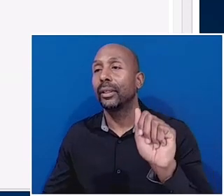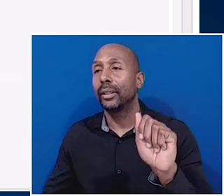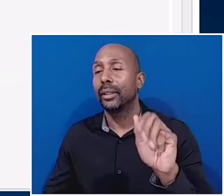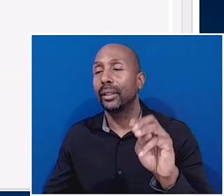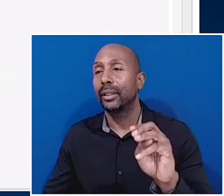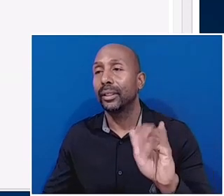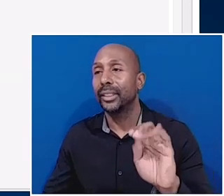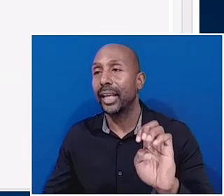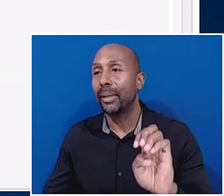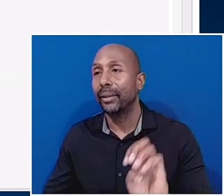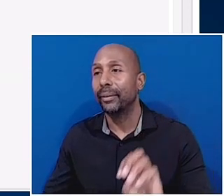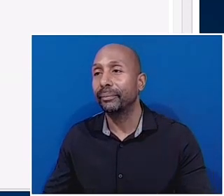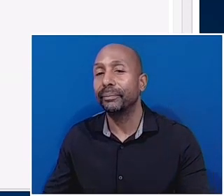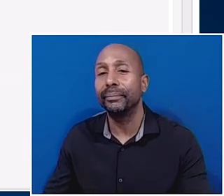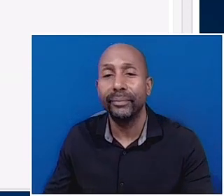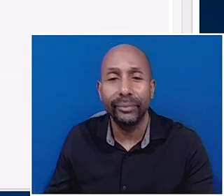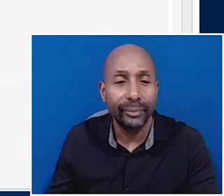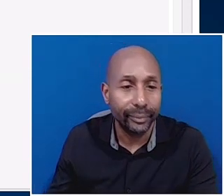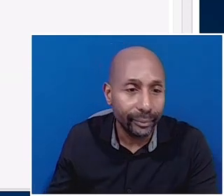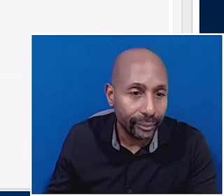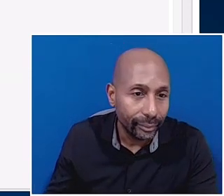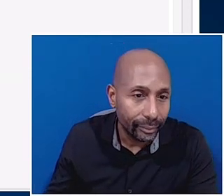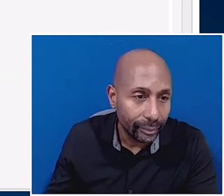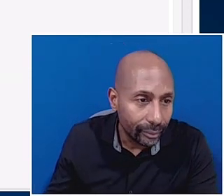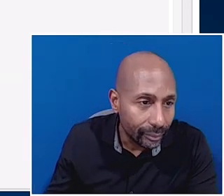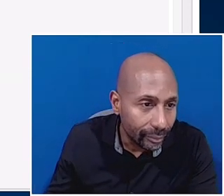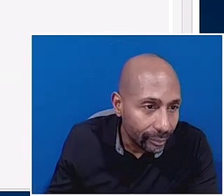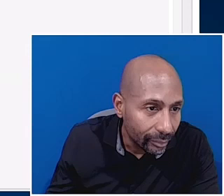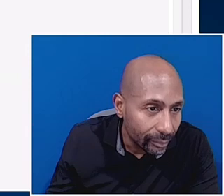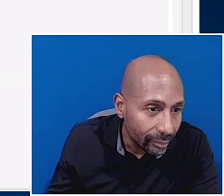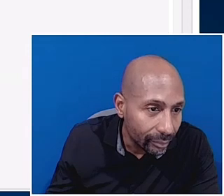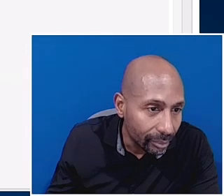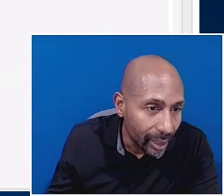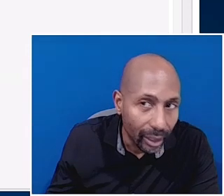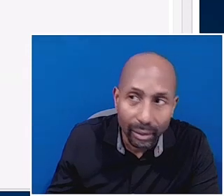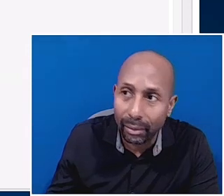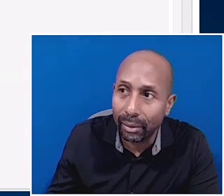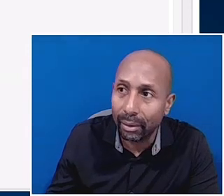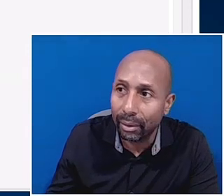The first principle at stake here is that all policy in this area has to hinge on